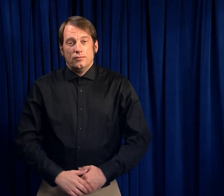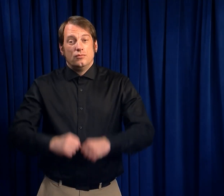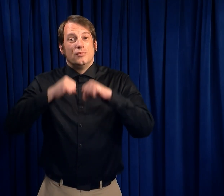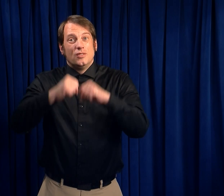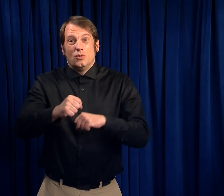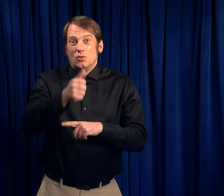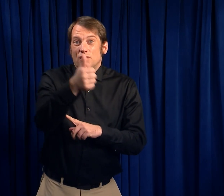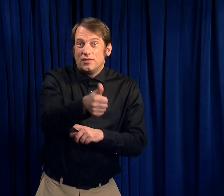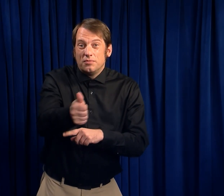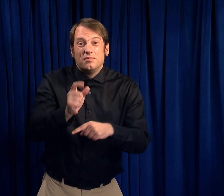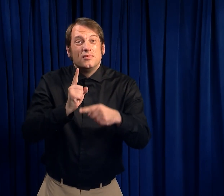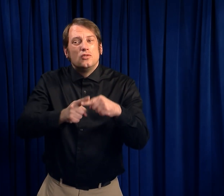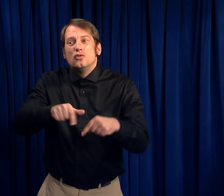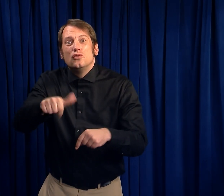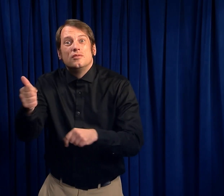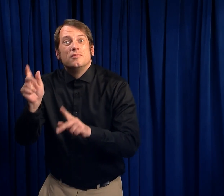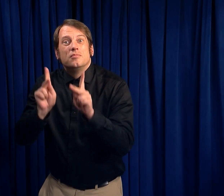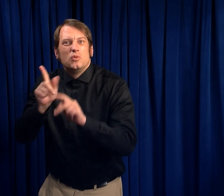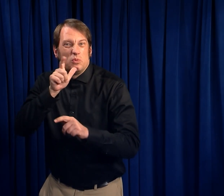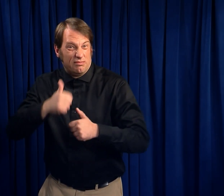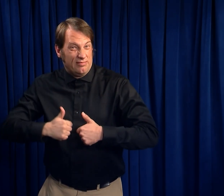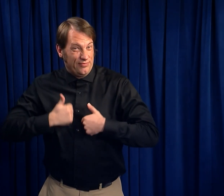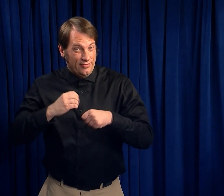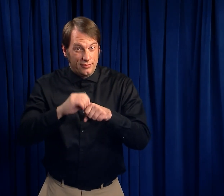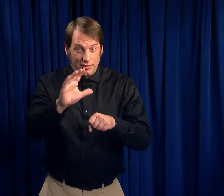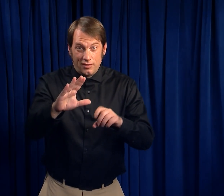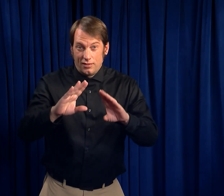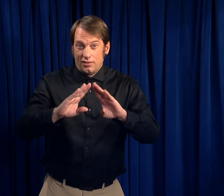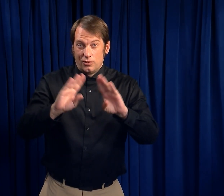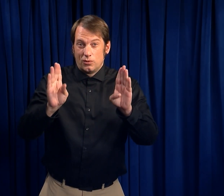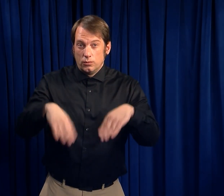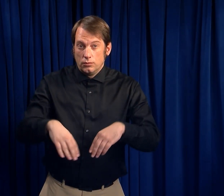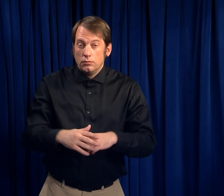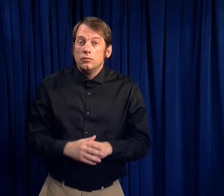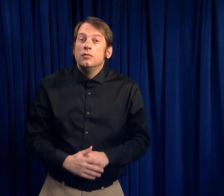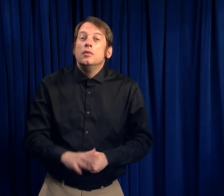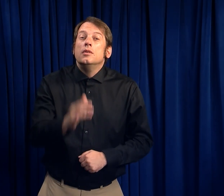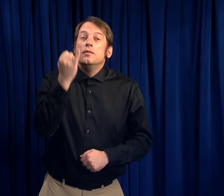Protect yourself and people who live in your household.